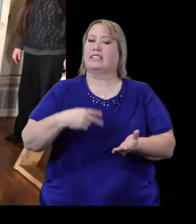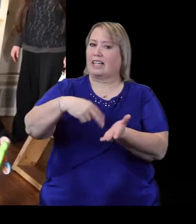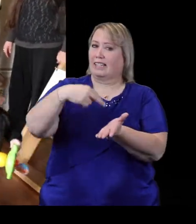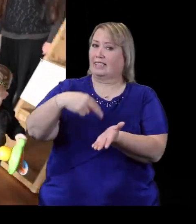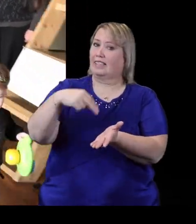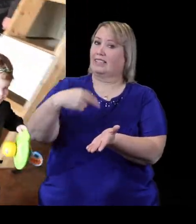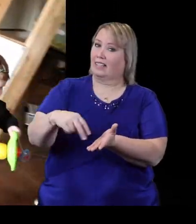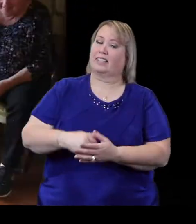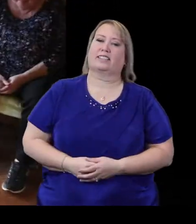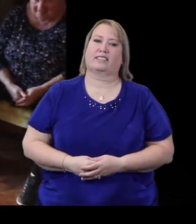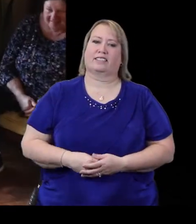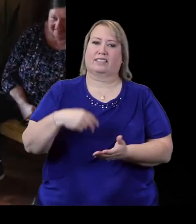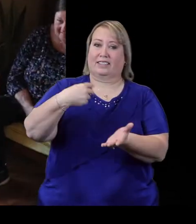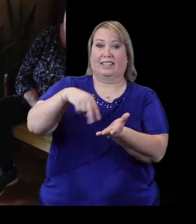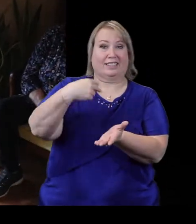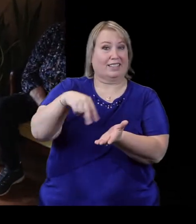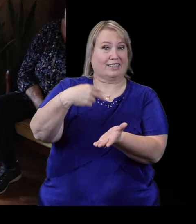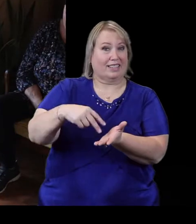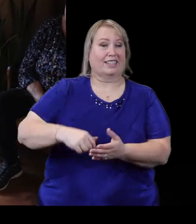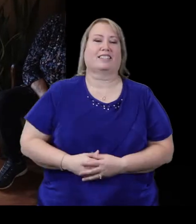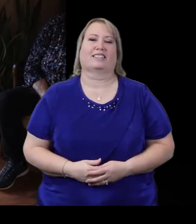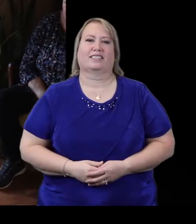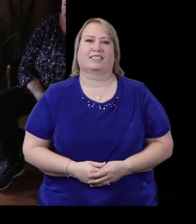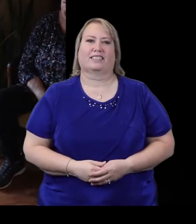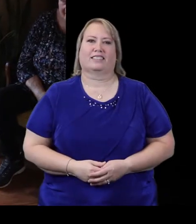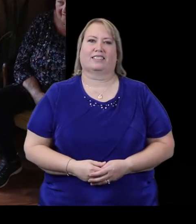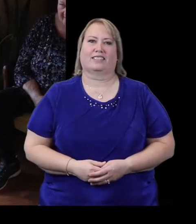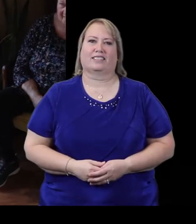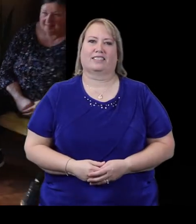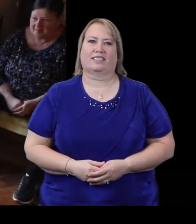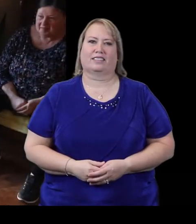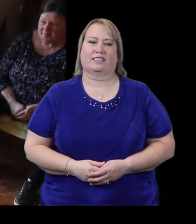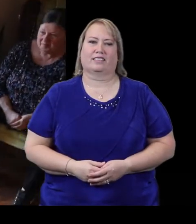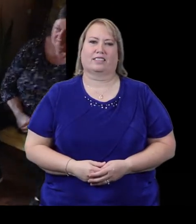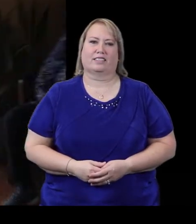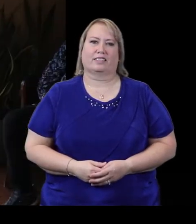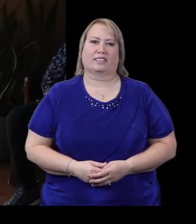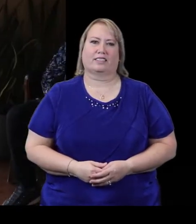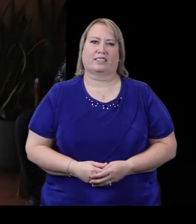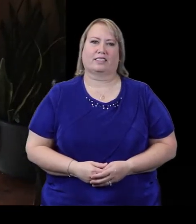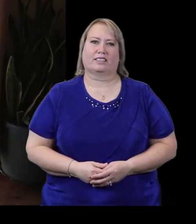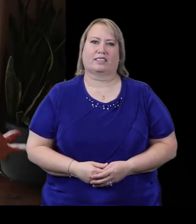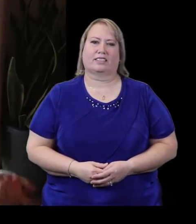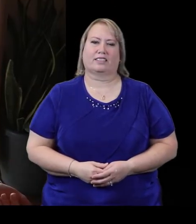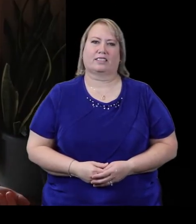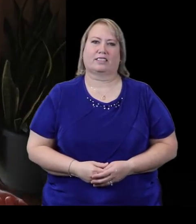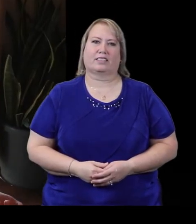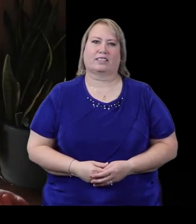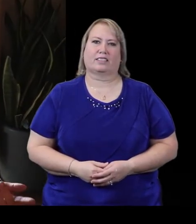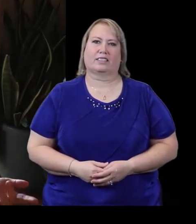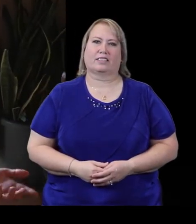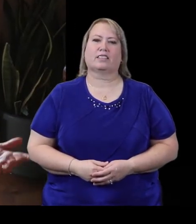Dance. Dance. Notice when I do the signs, do you know how --